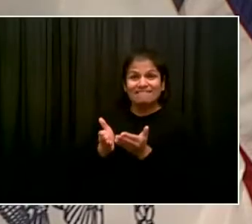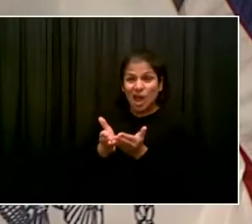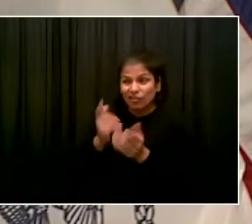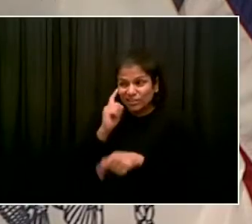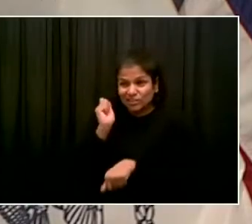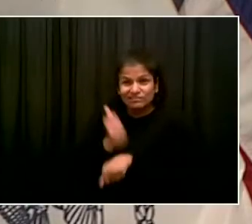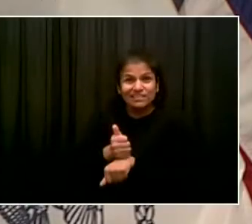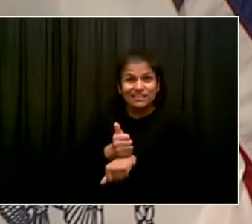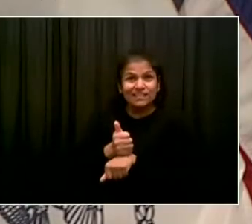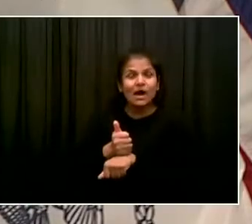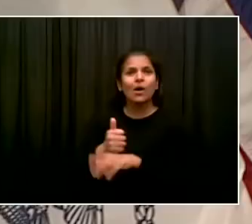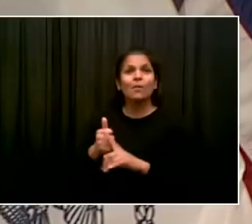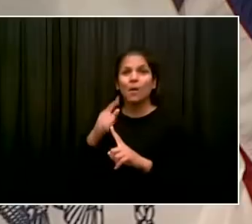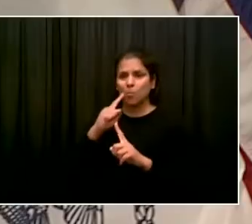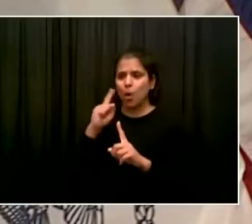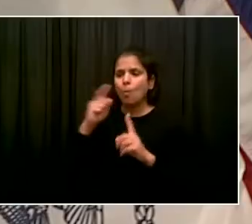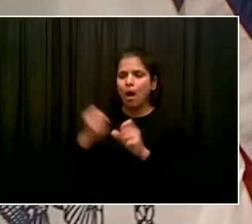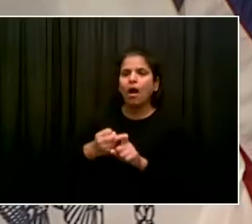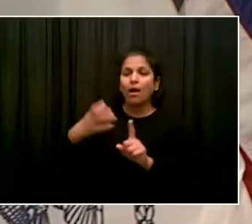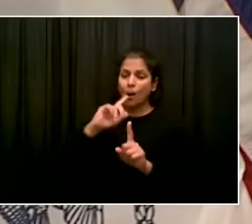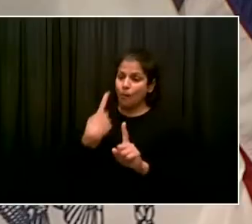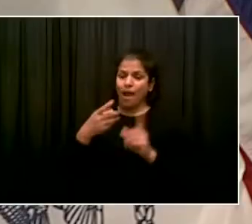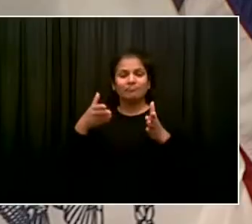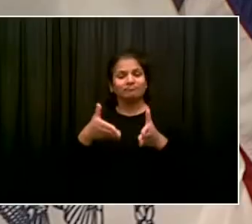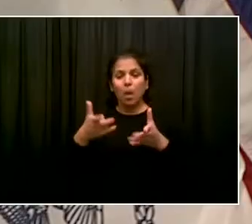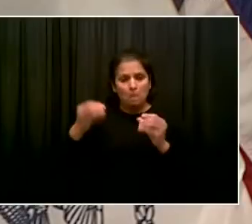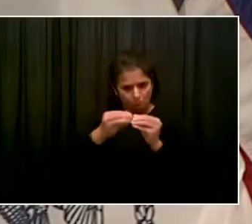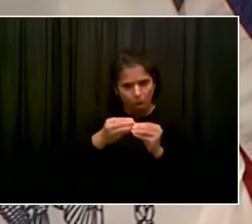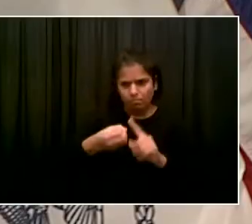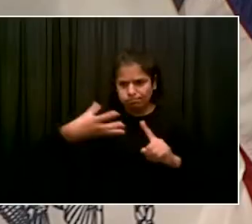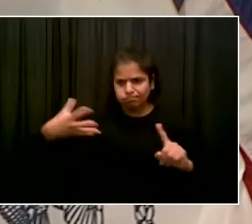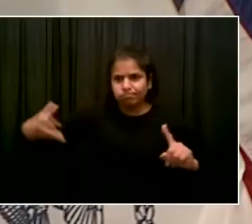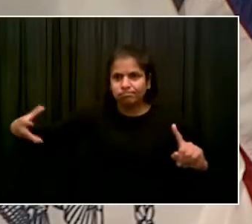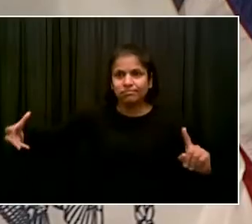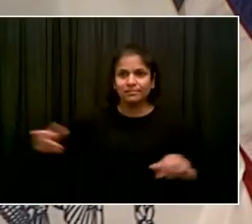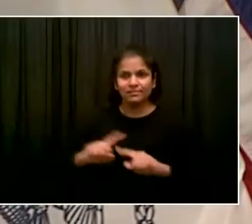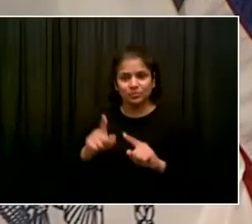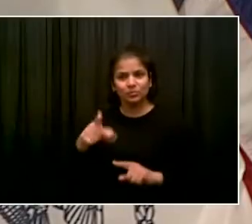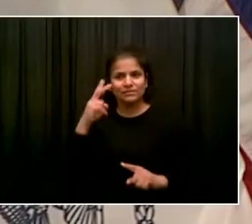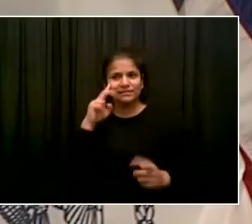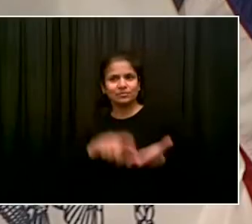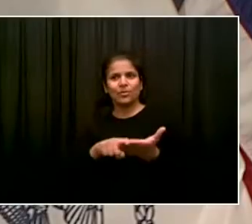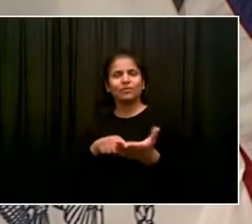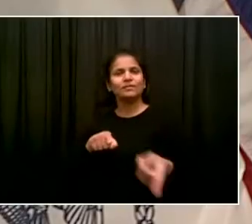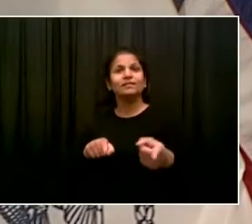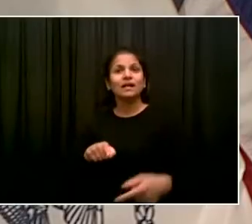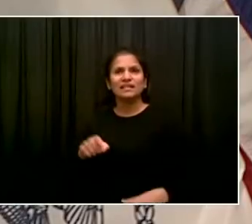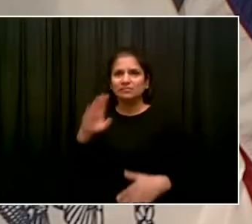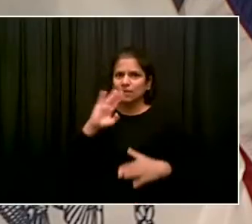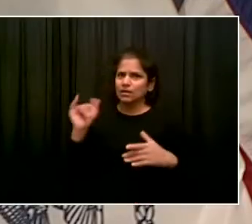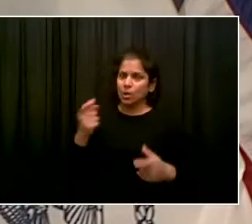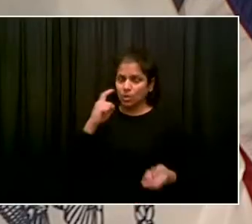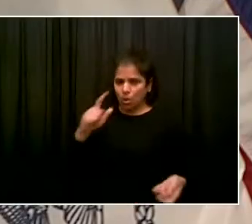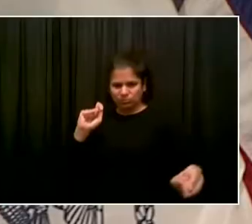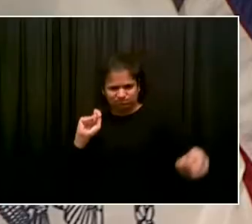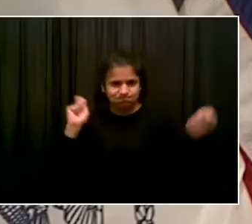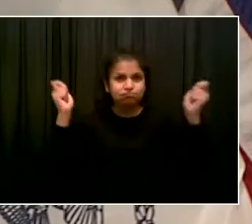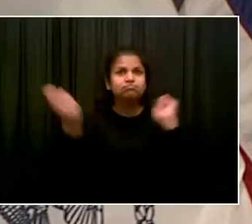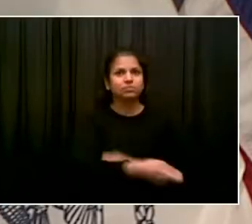FERRY HAS ONLY JUSTBE GUN SO WANT YOU TO THINK AUBOT THE PARALLEL OF MOVING PEOPLE AROUND A ND MOVING GOODS